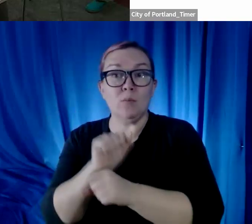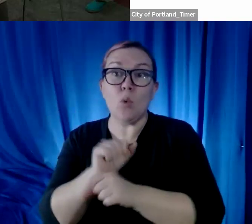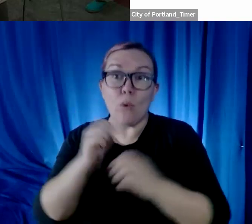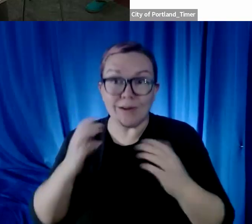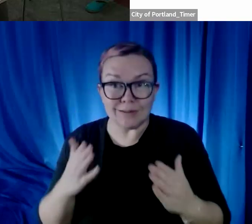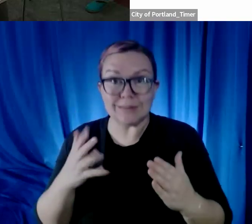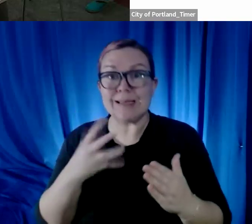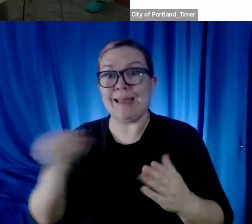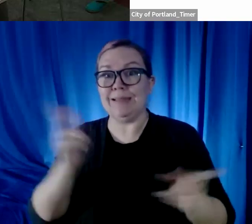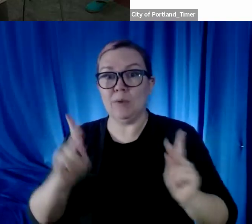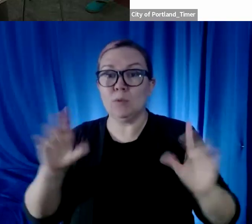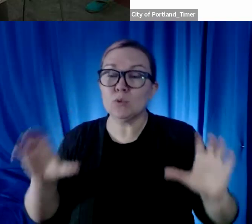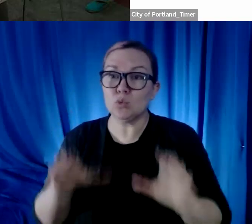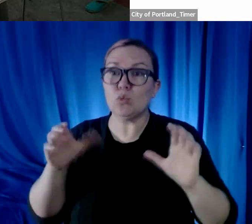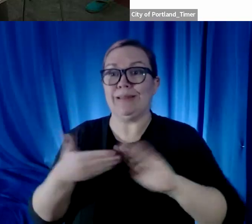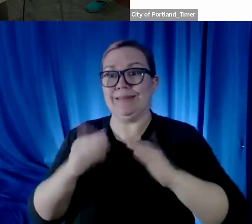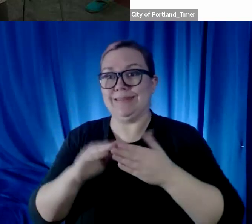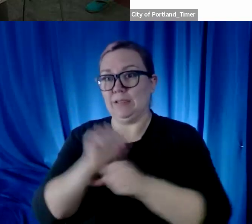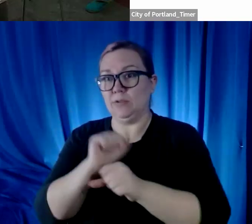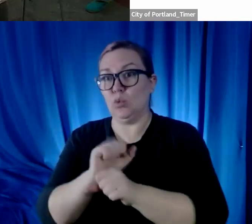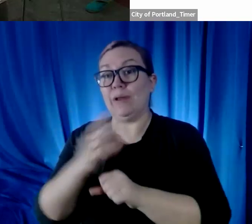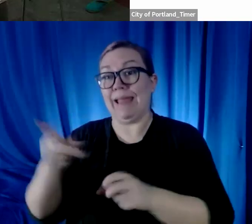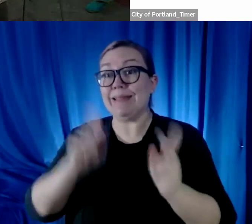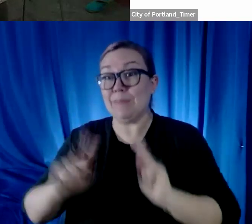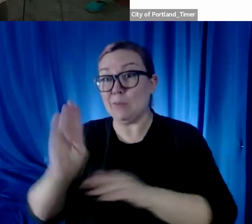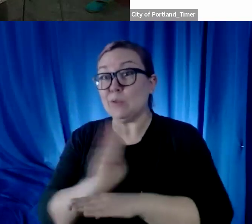And the people doing the city's work and the people's business, the people who are here tonight.